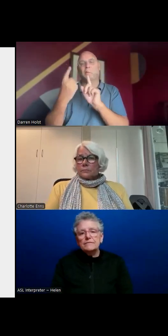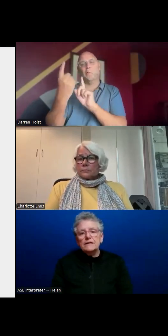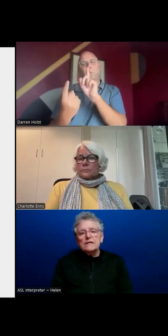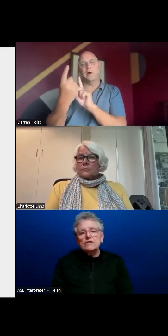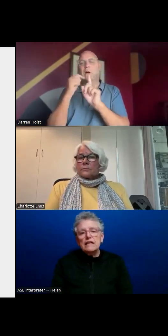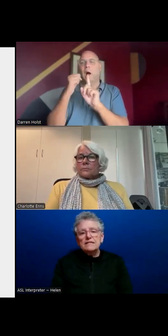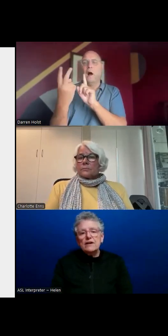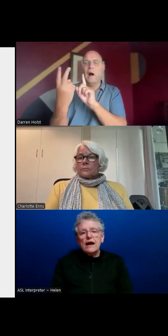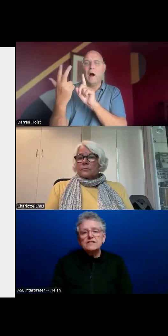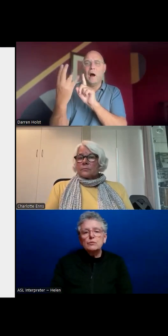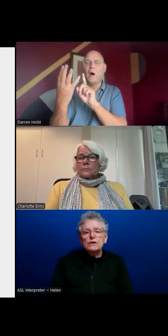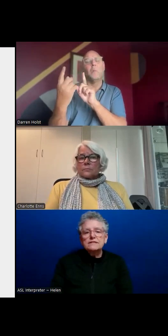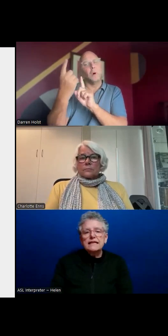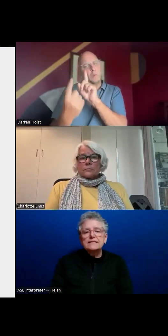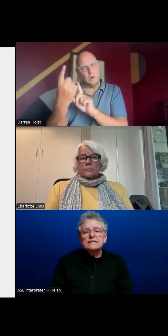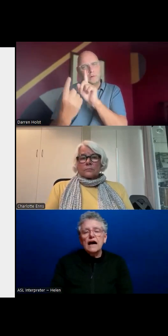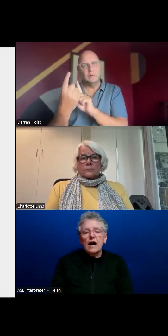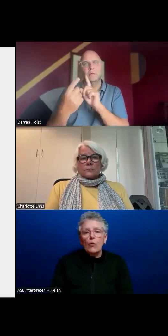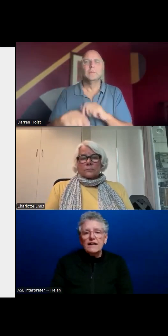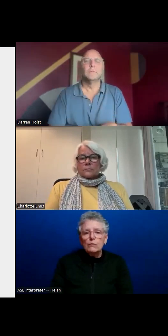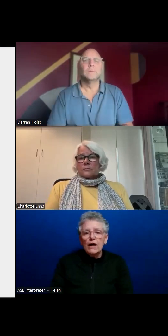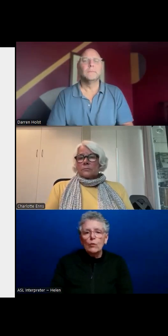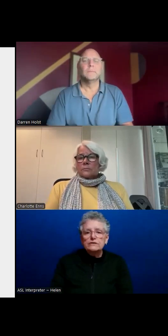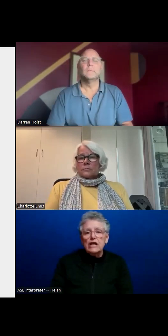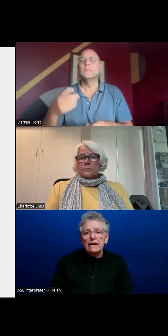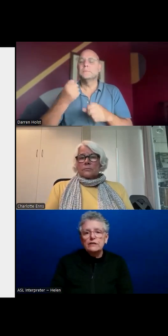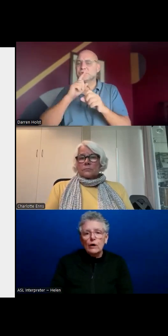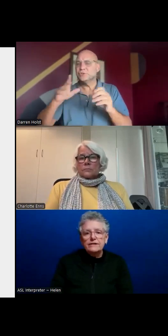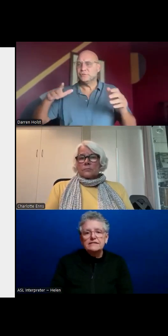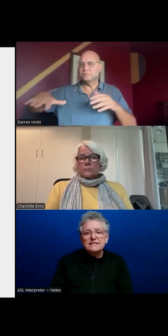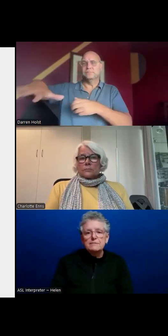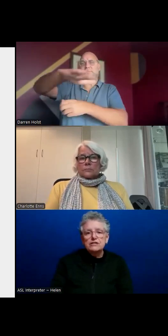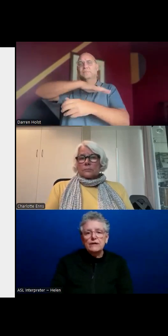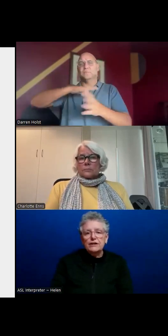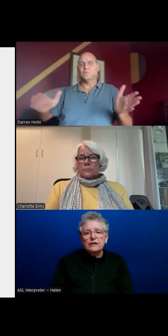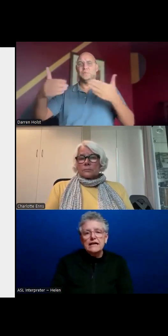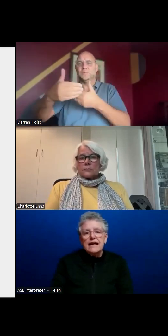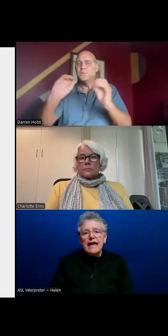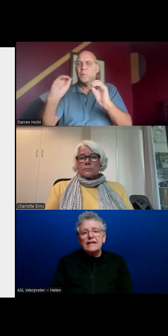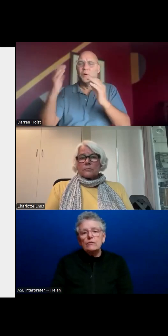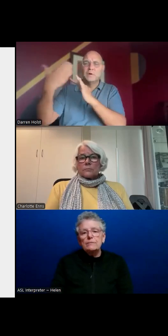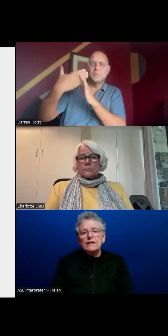Okay, so let me tell you how this works. It's one on one, one child and one test administrator.